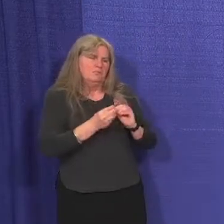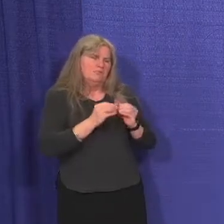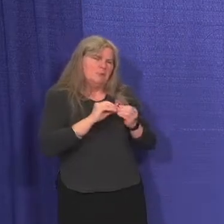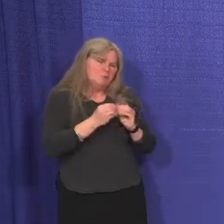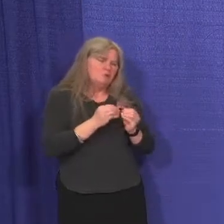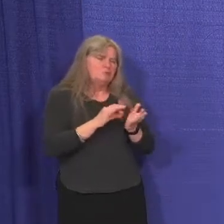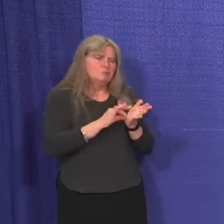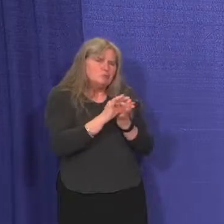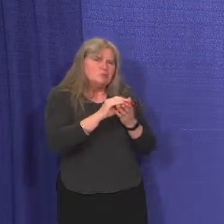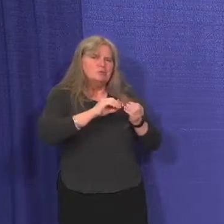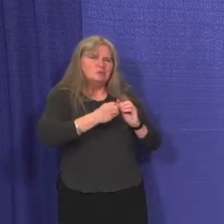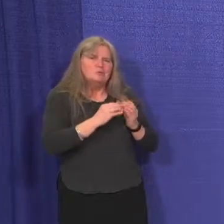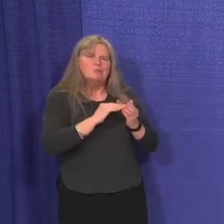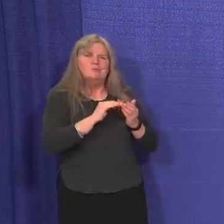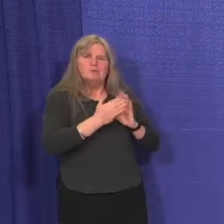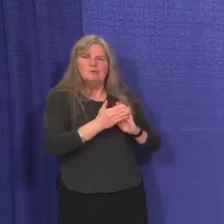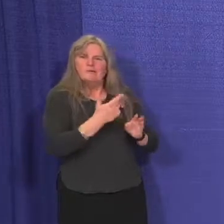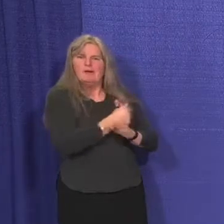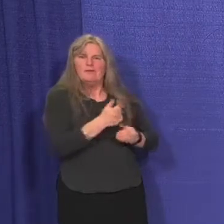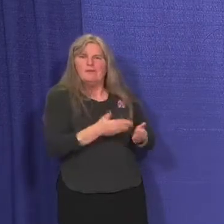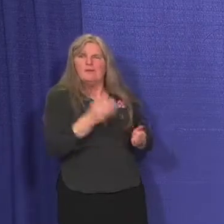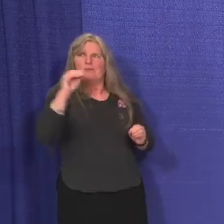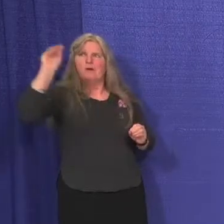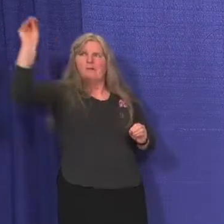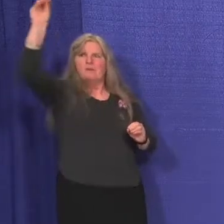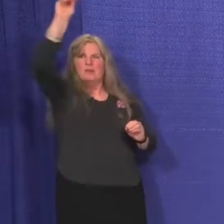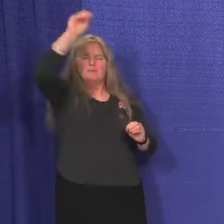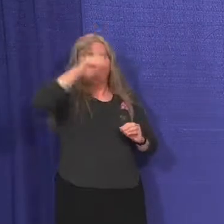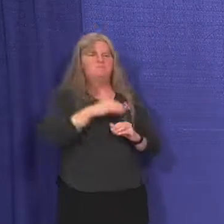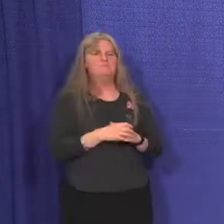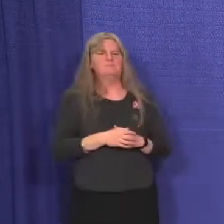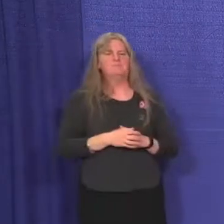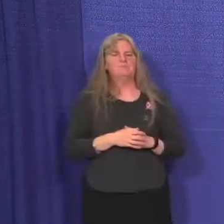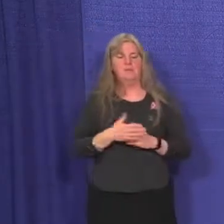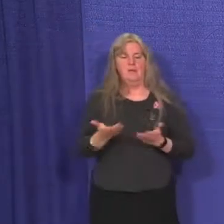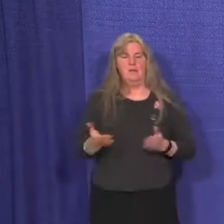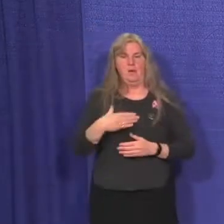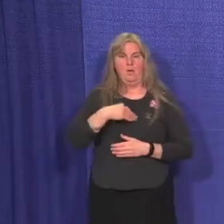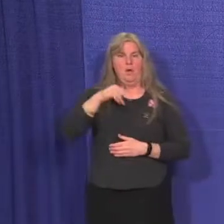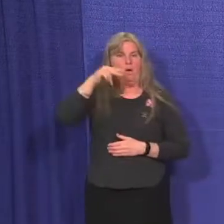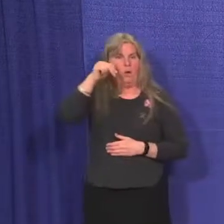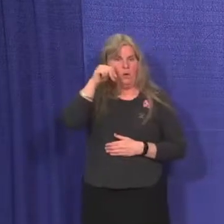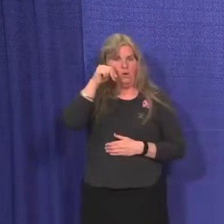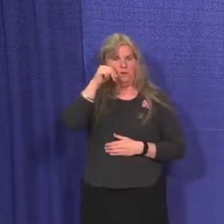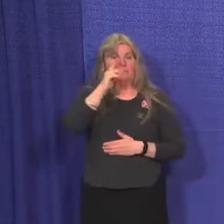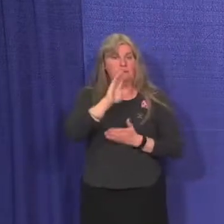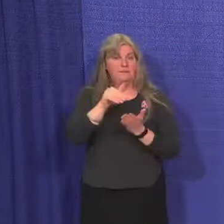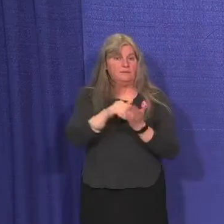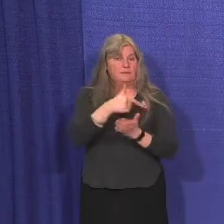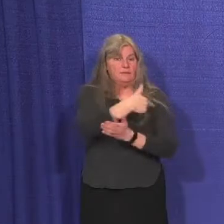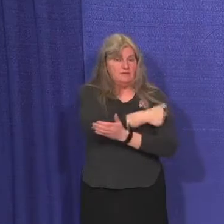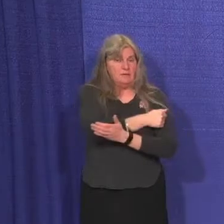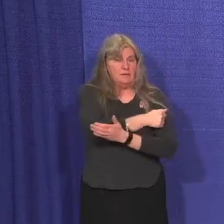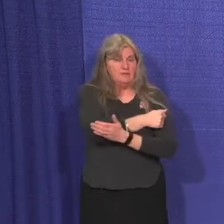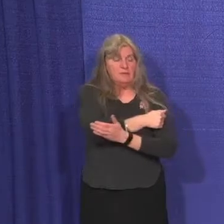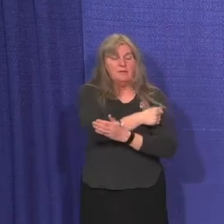doses, 22,002nd doses. Since the wrapup, plans are in